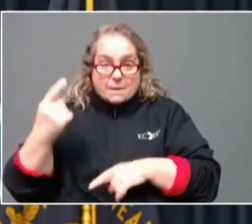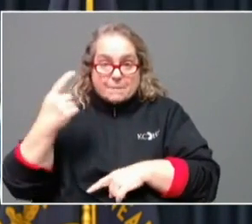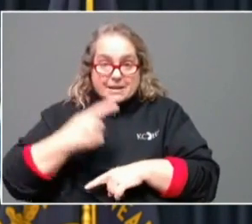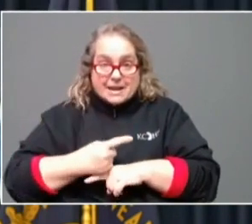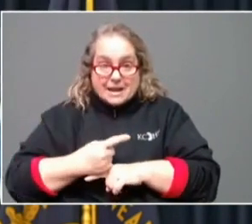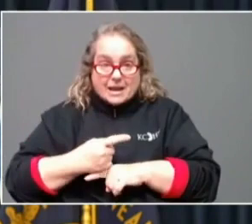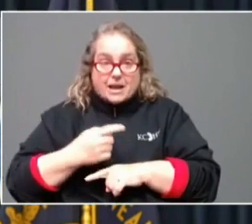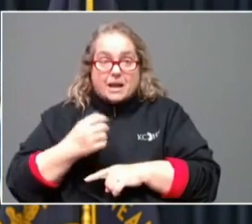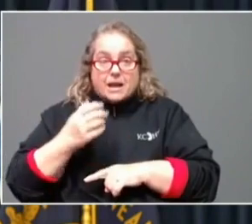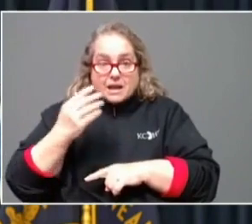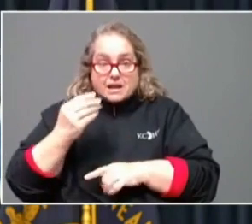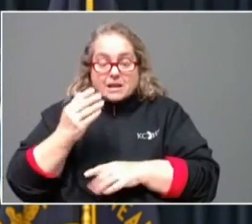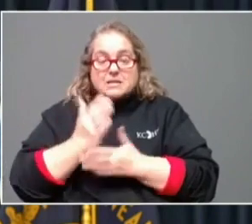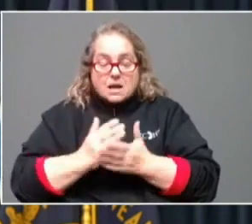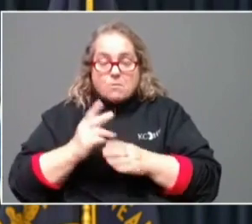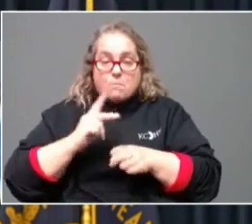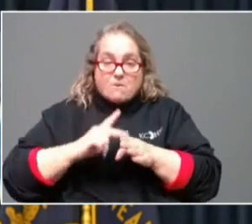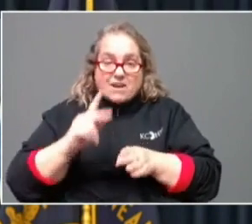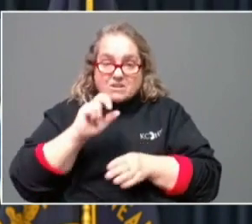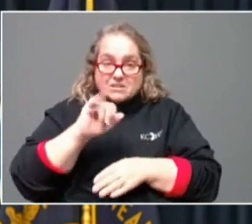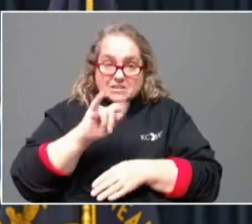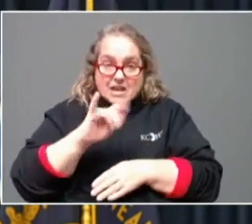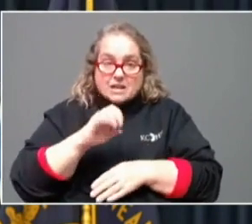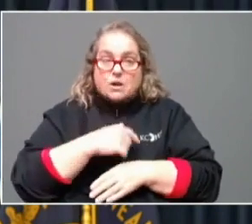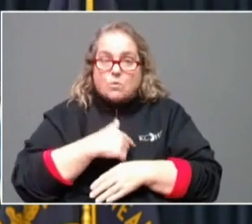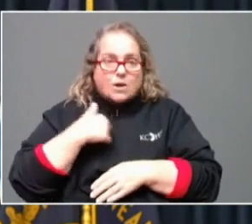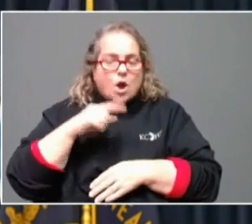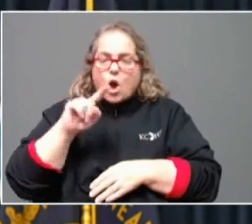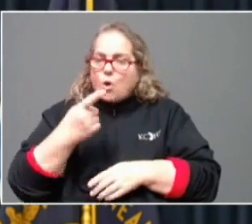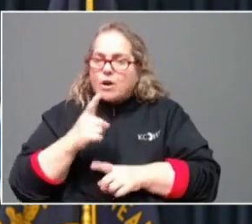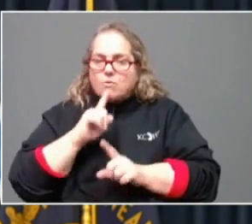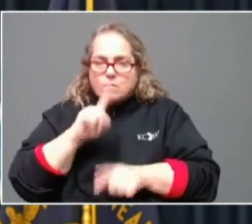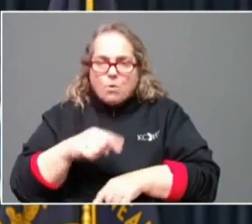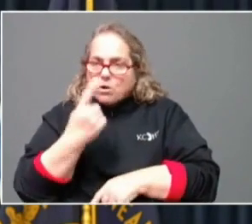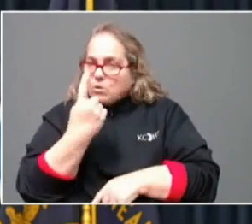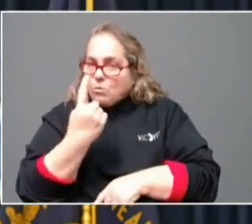that reports to us. We we only report one test per unique person per day. So